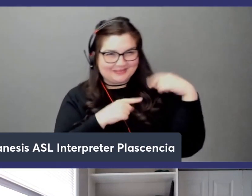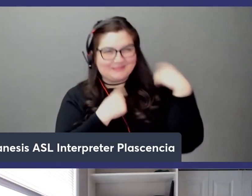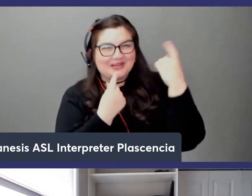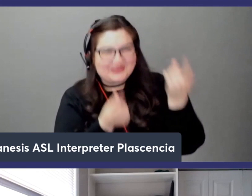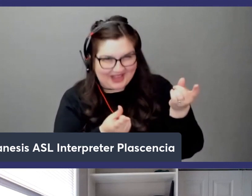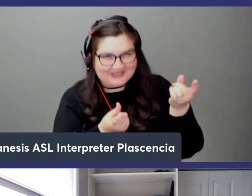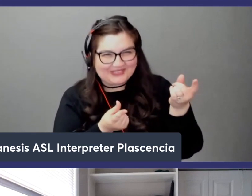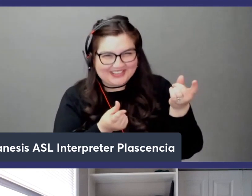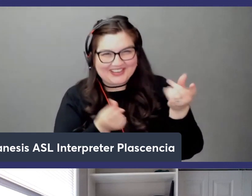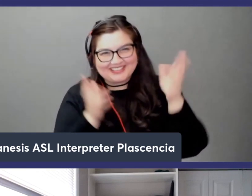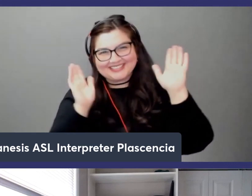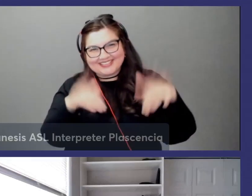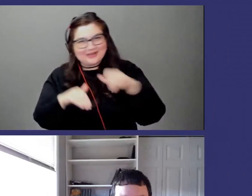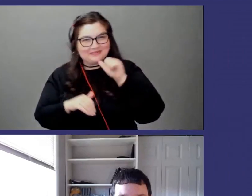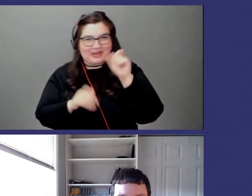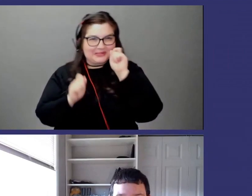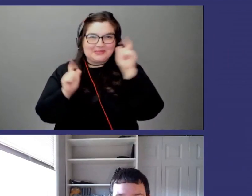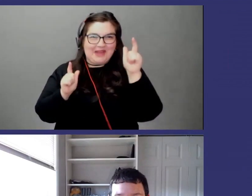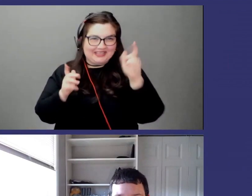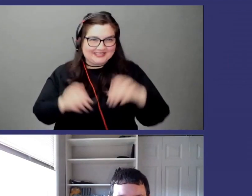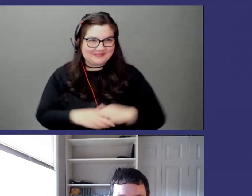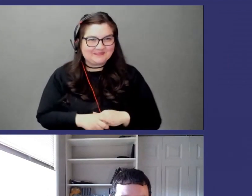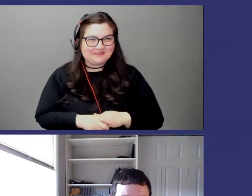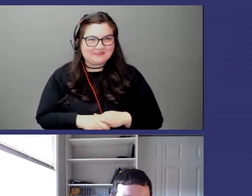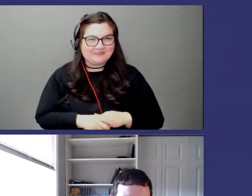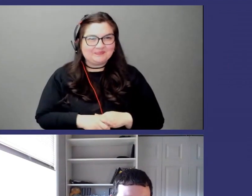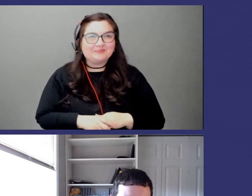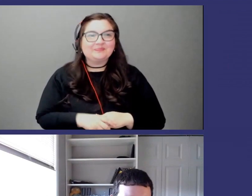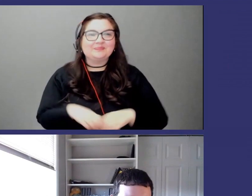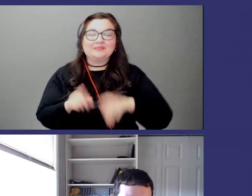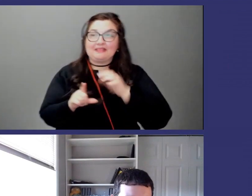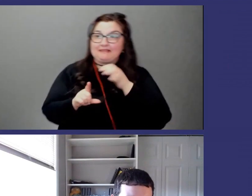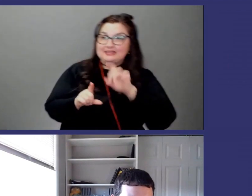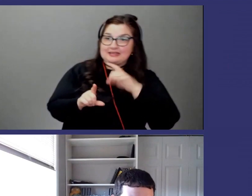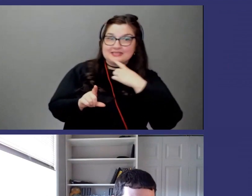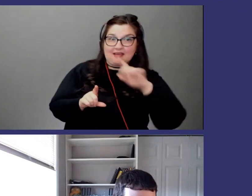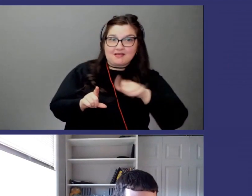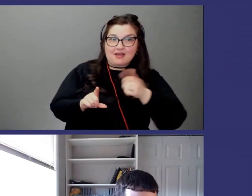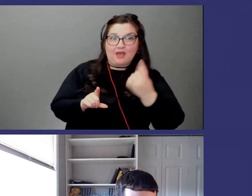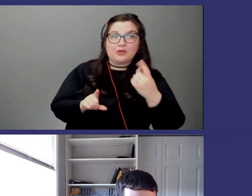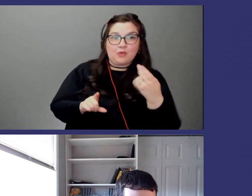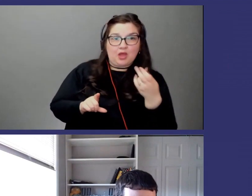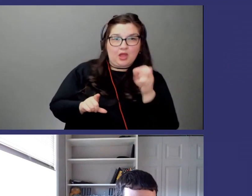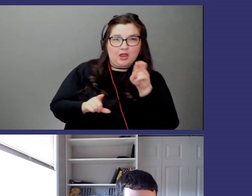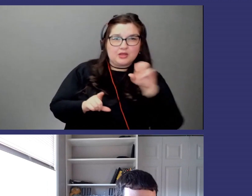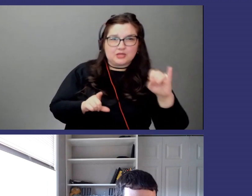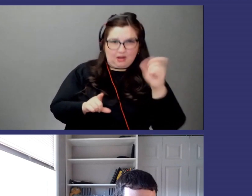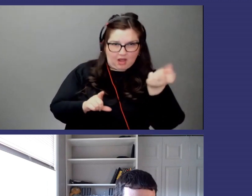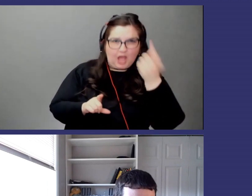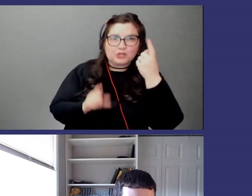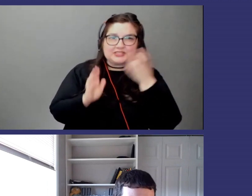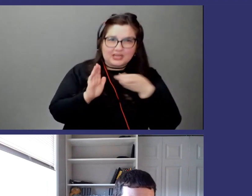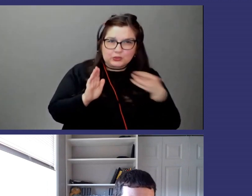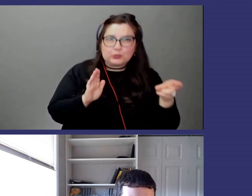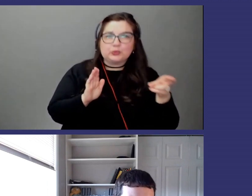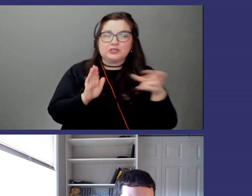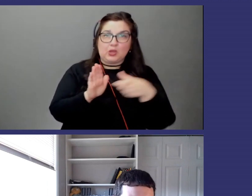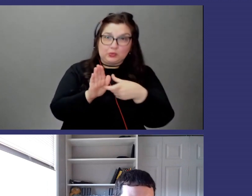so it wouldn't surprise me. Hari's going in there saying, "I understand resource requirements are reduced vastly in this.